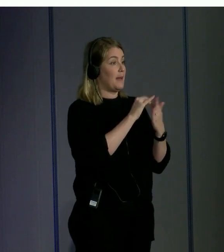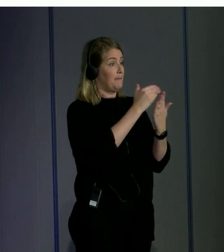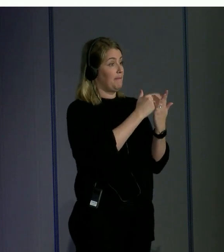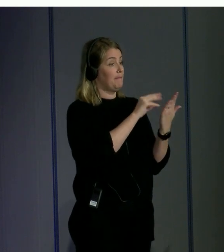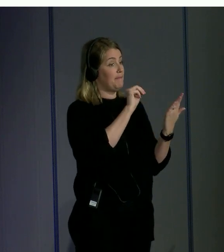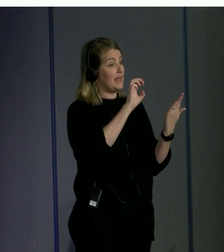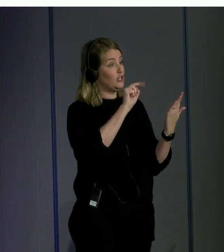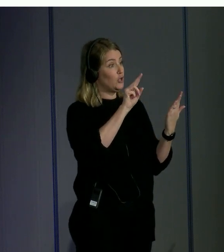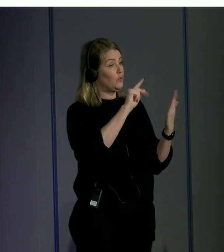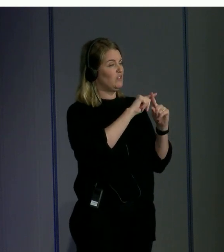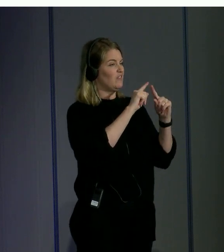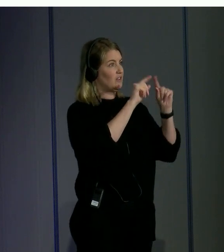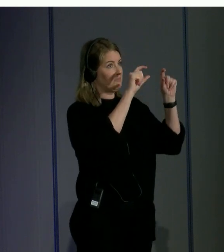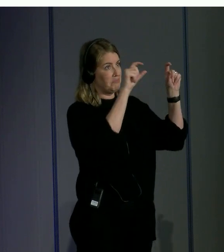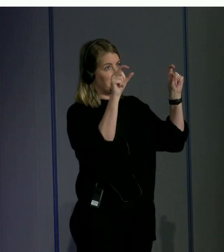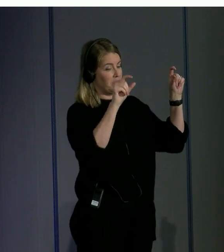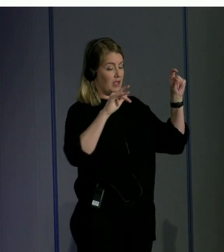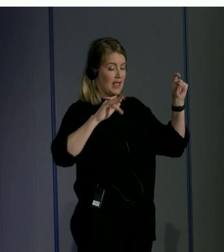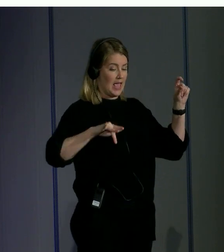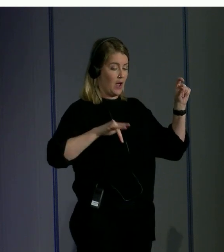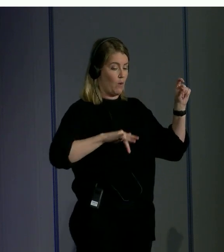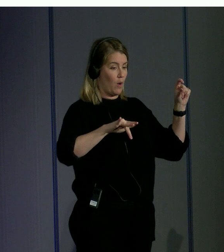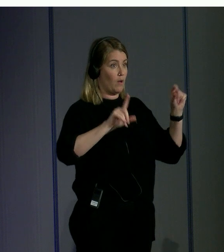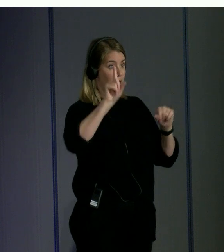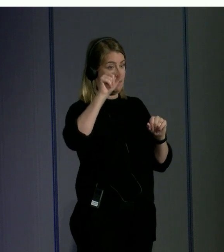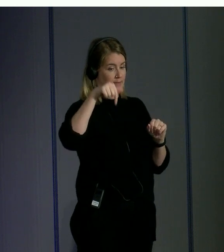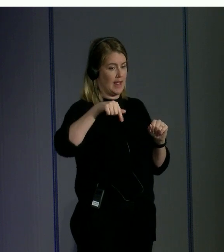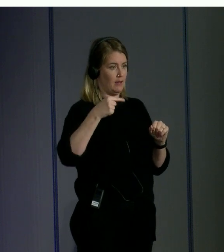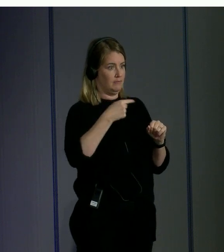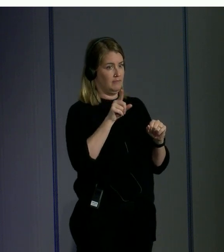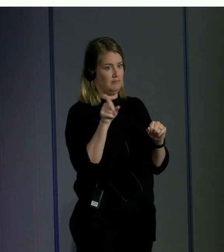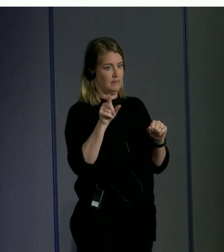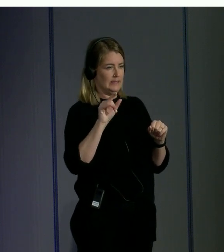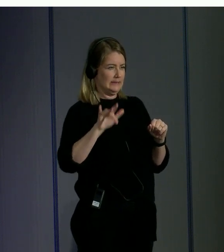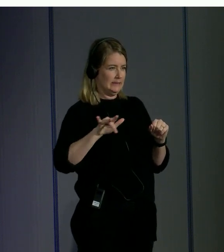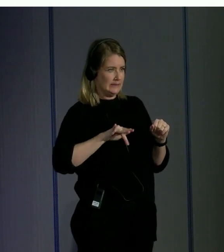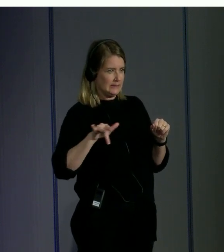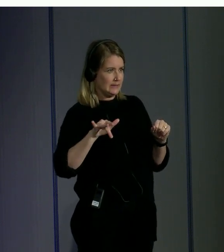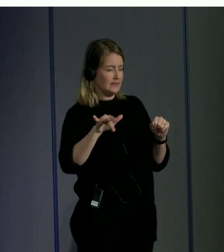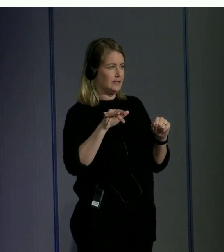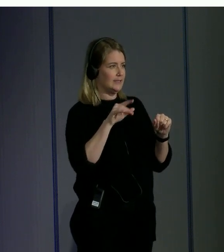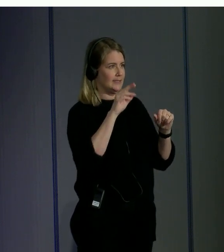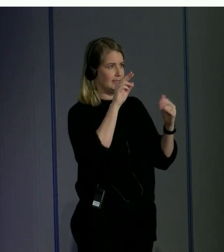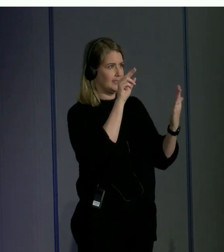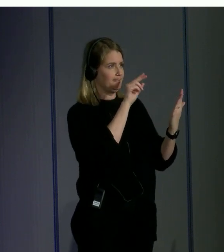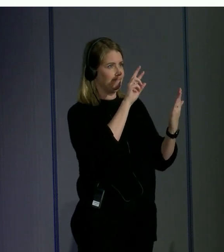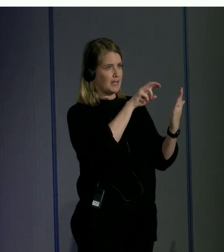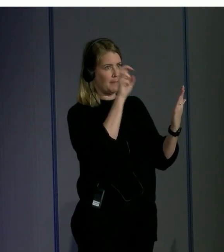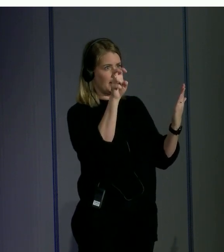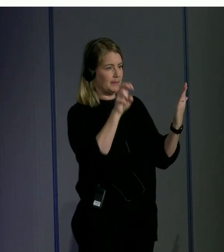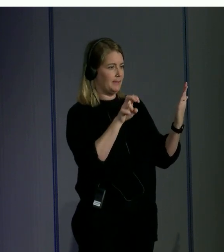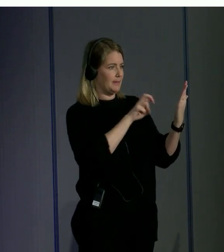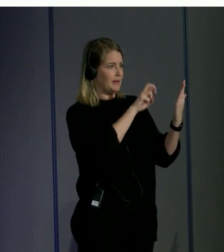You can use the arrow key to navigate. Instead of using the tab key.